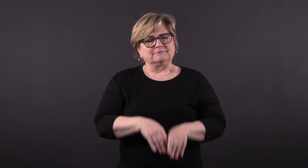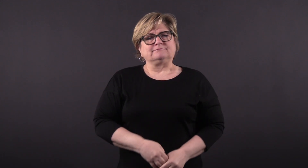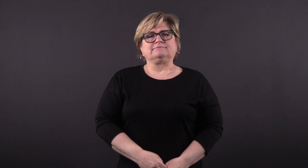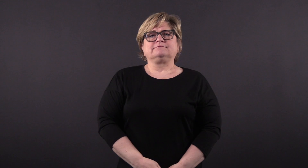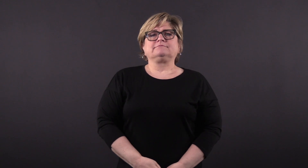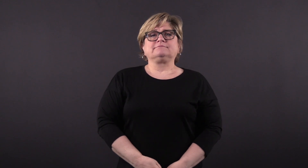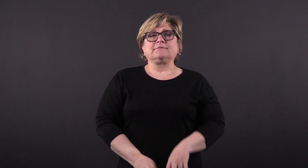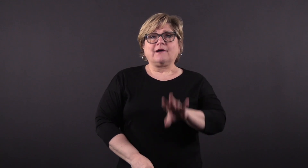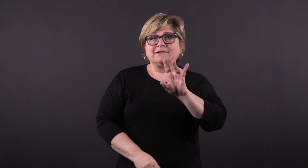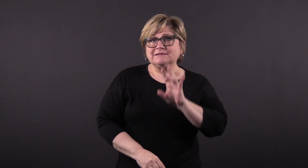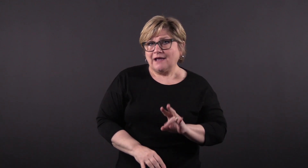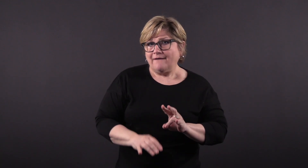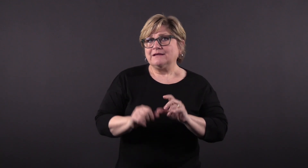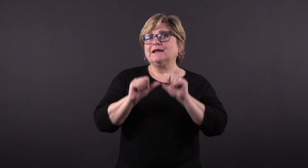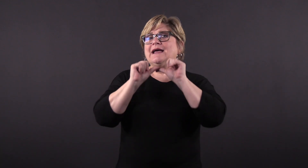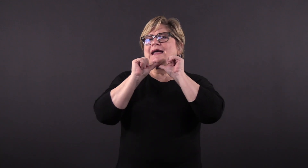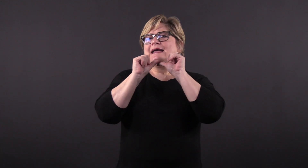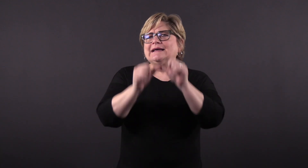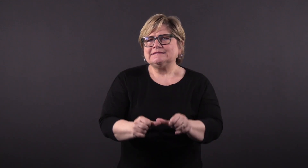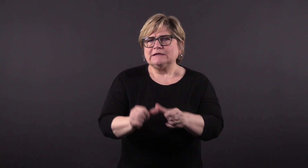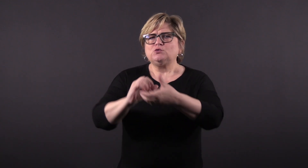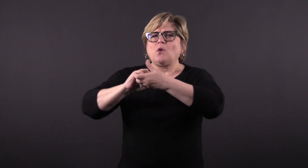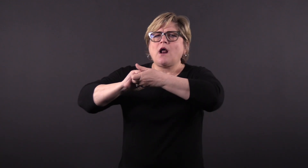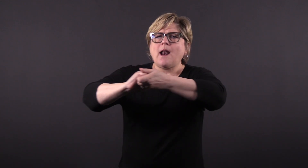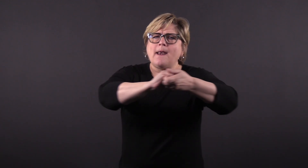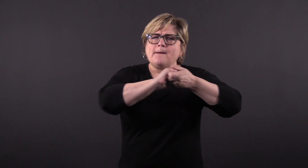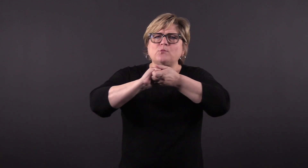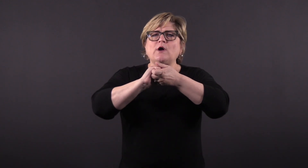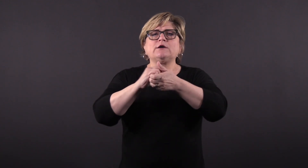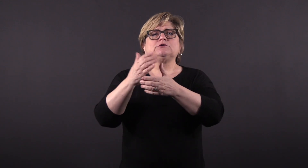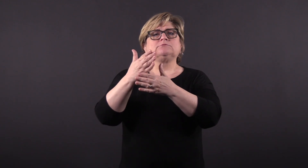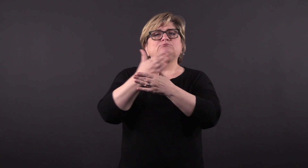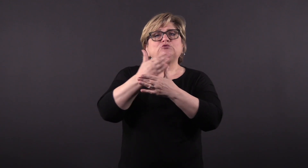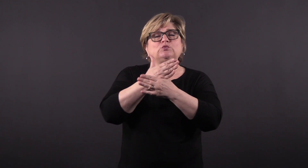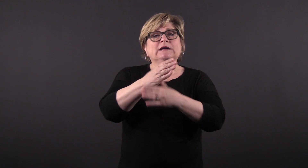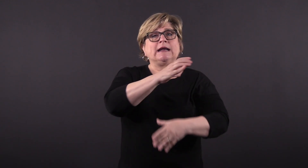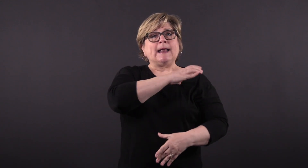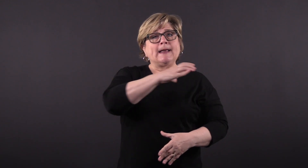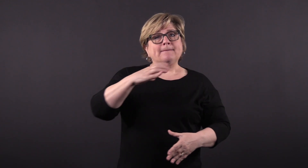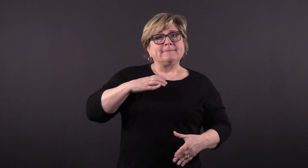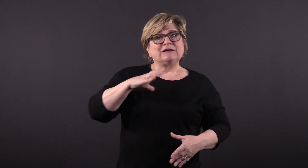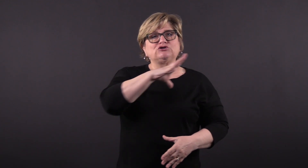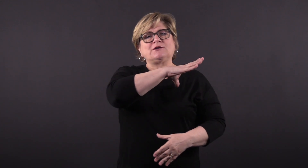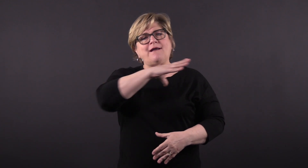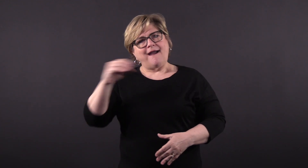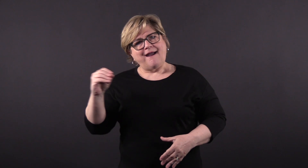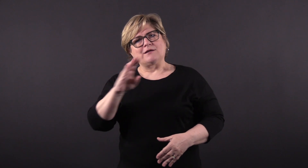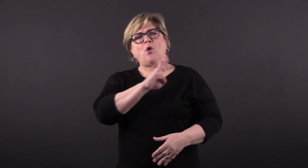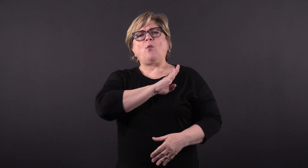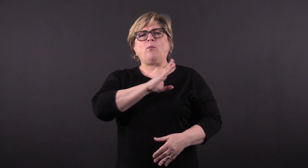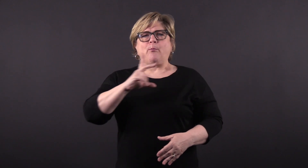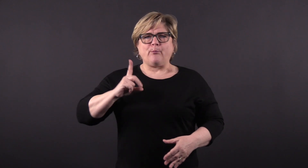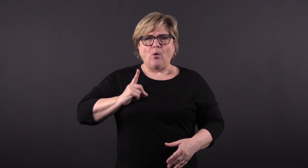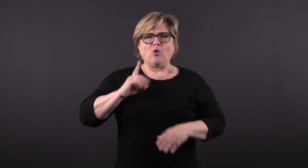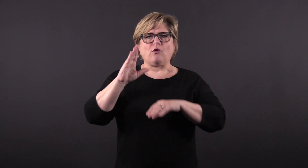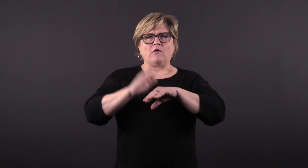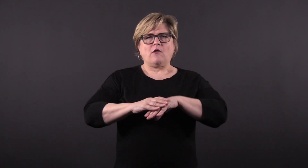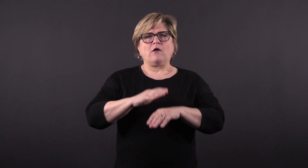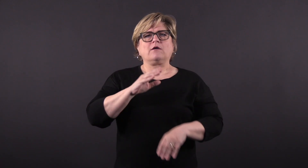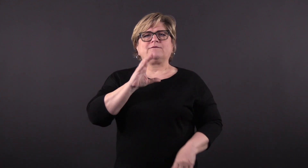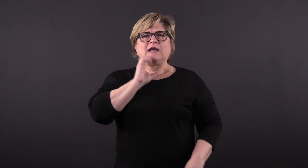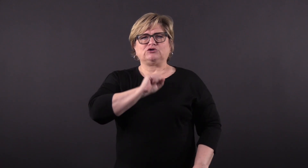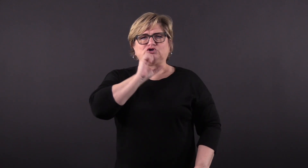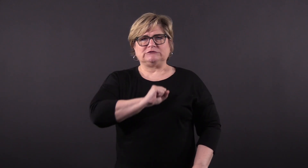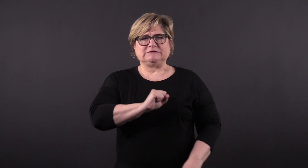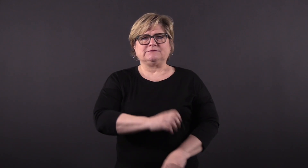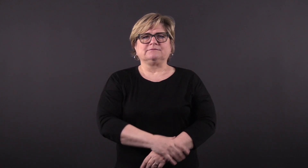Continued collaboration between the Commission and the Board of Aging